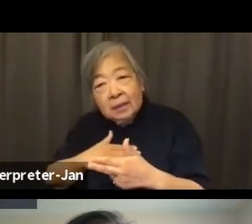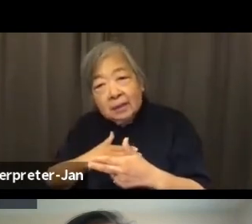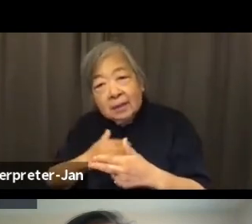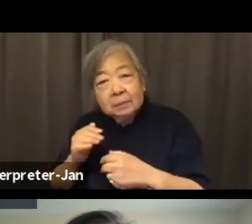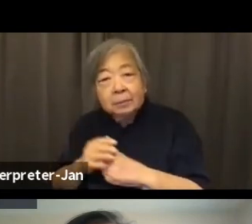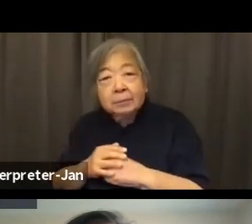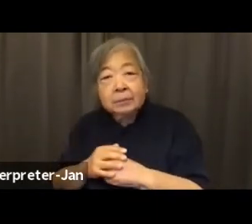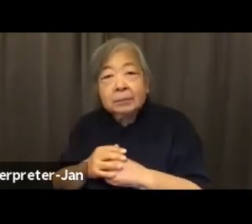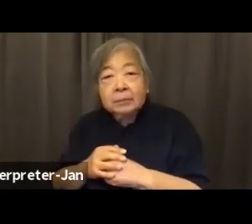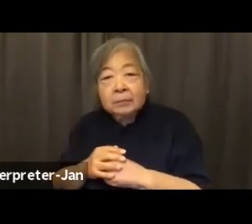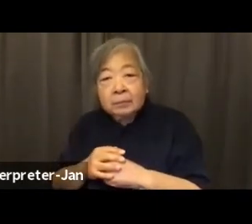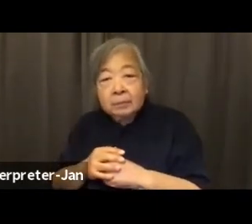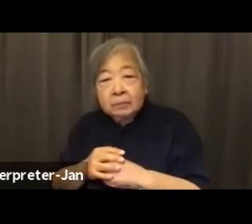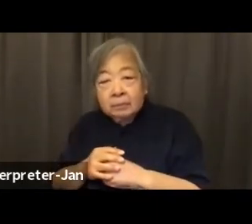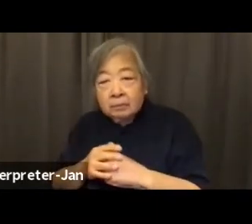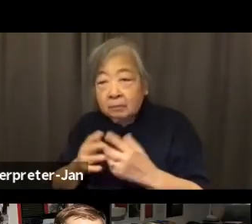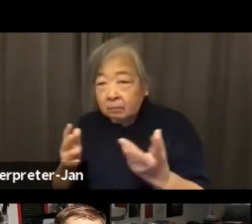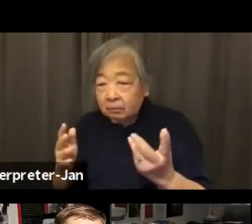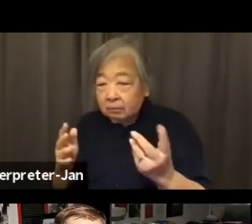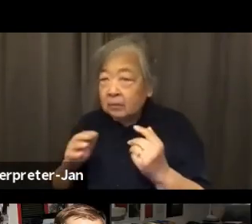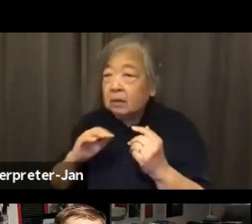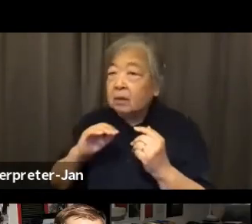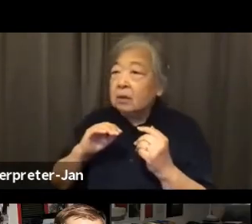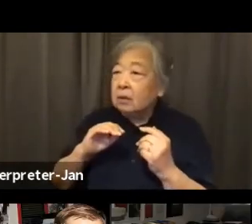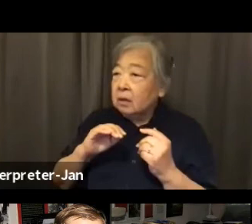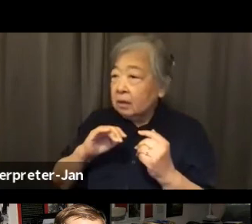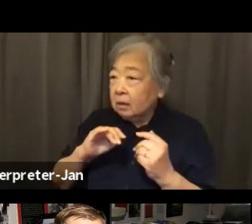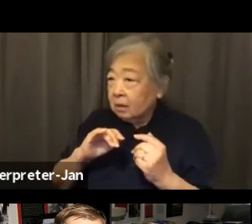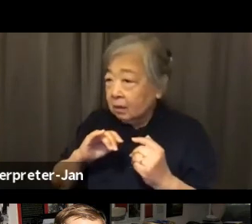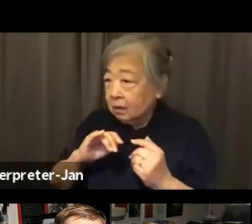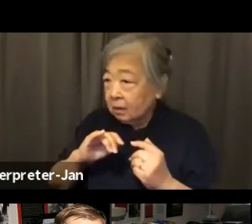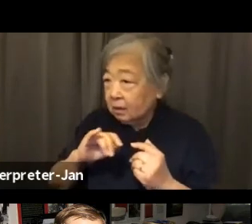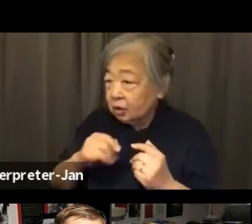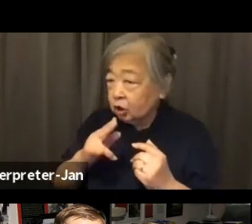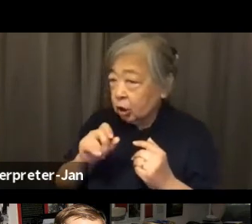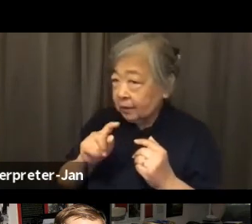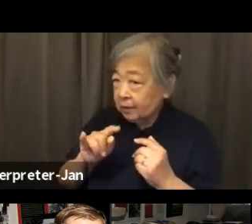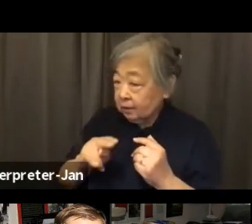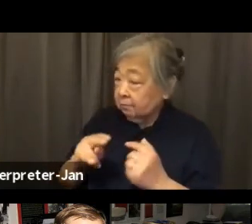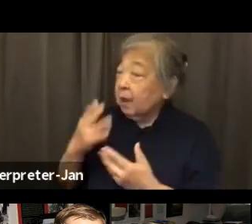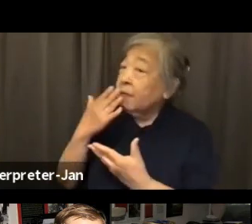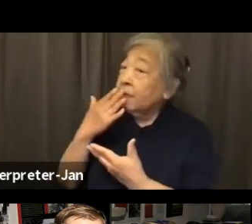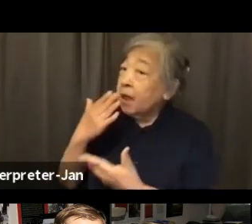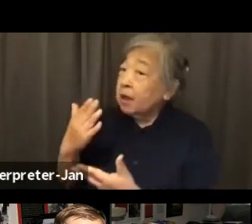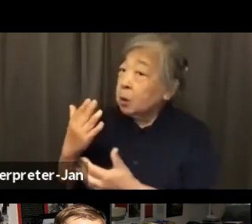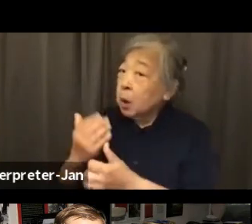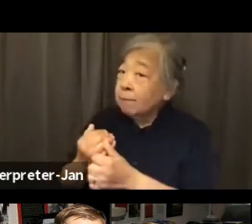Thank you, everybody. This was a great presentation actually.